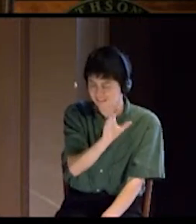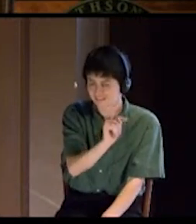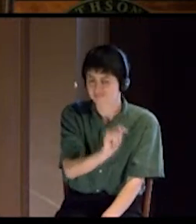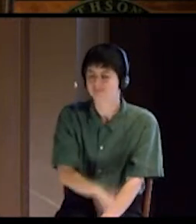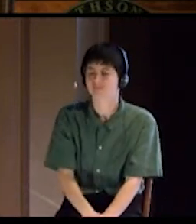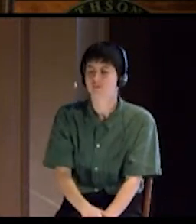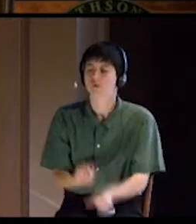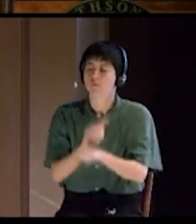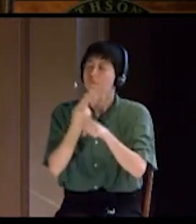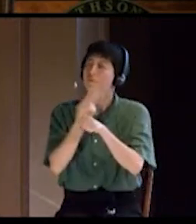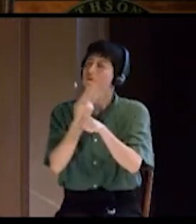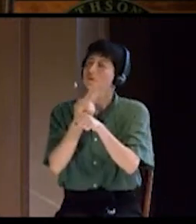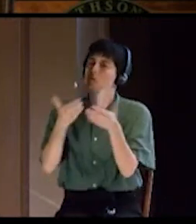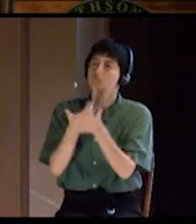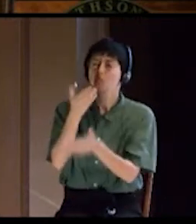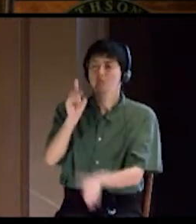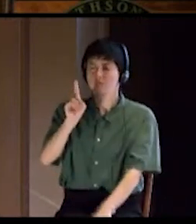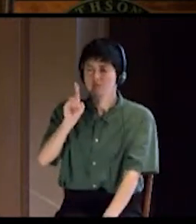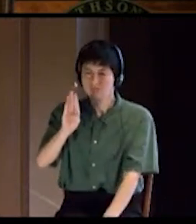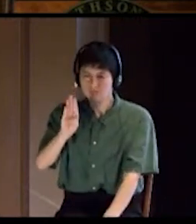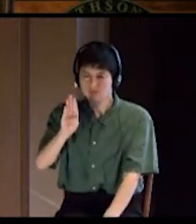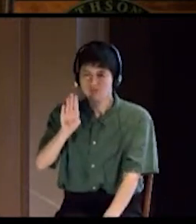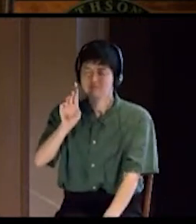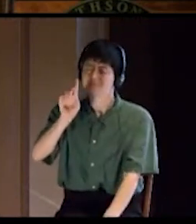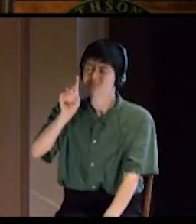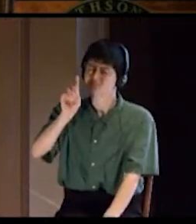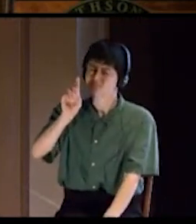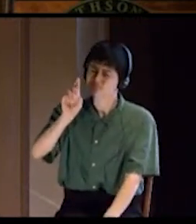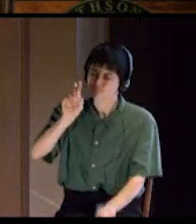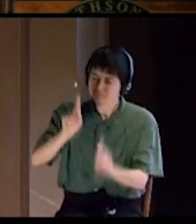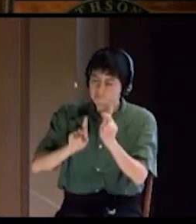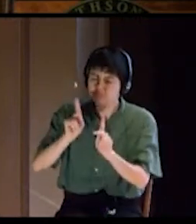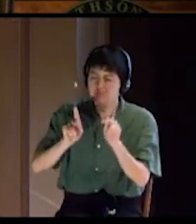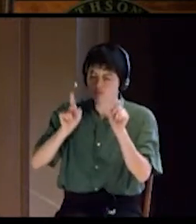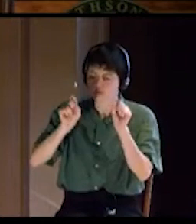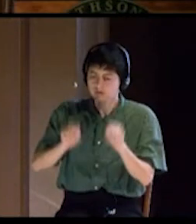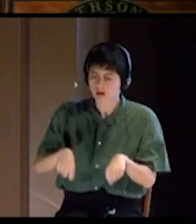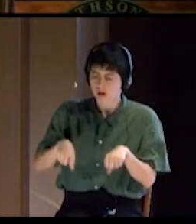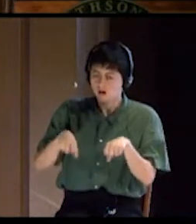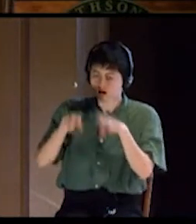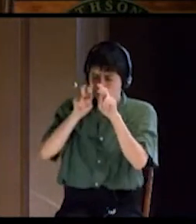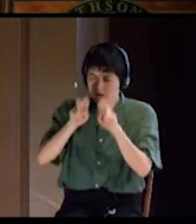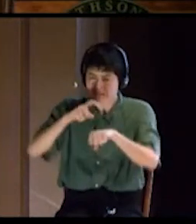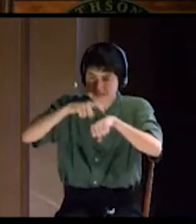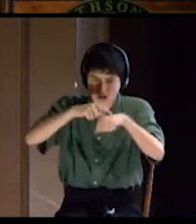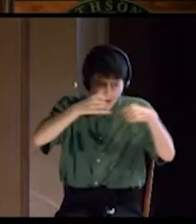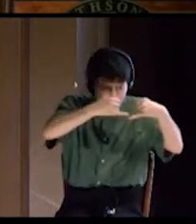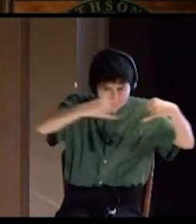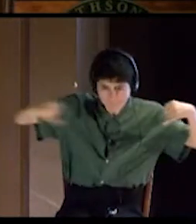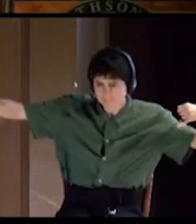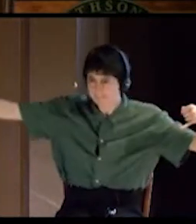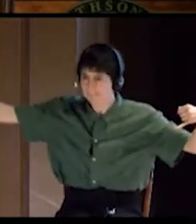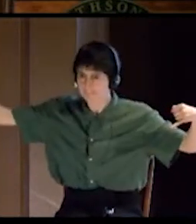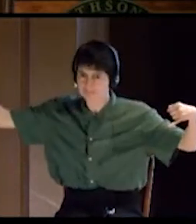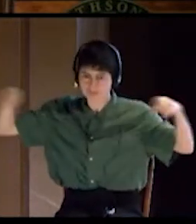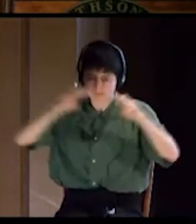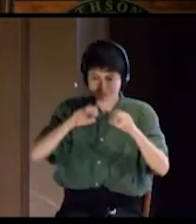which is a new database of these time series that people can go explore. So I'm gonna take everyone on a journey